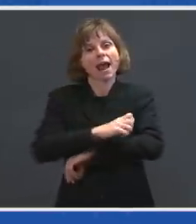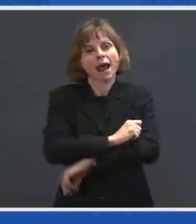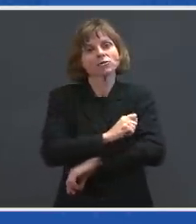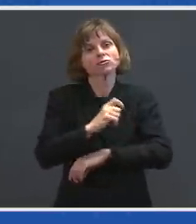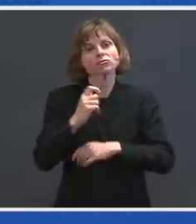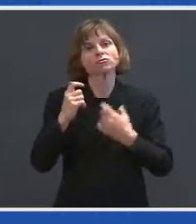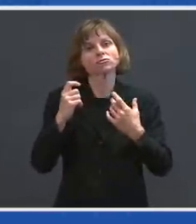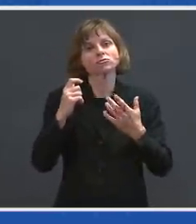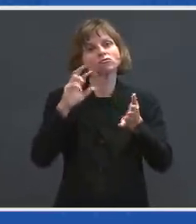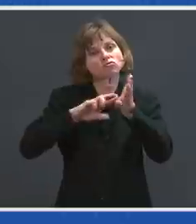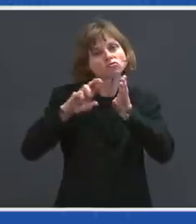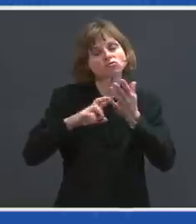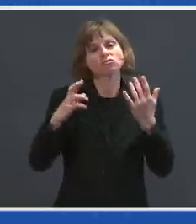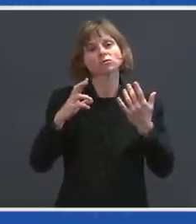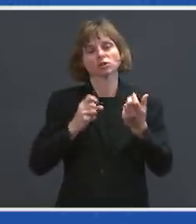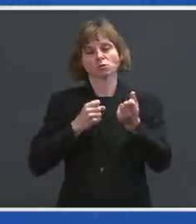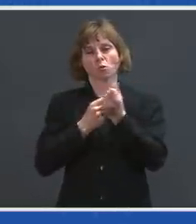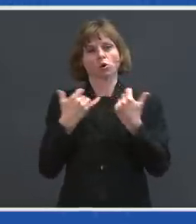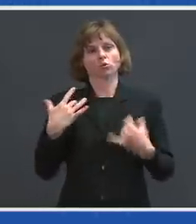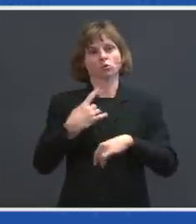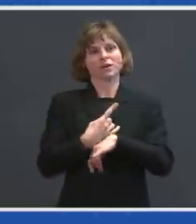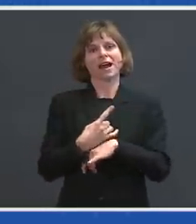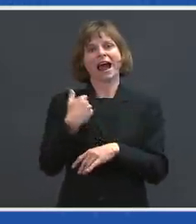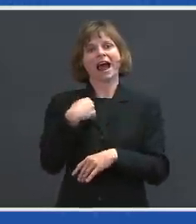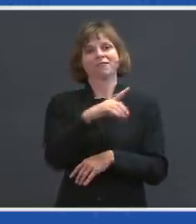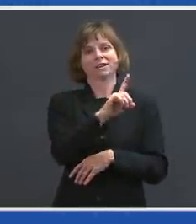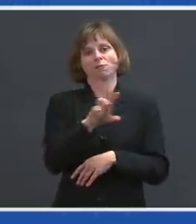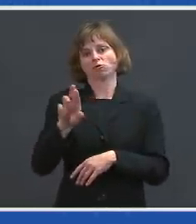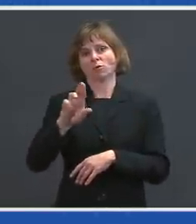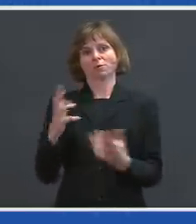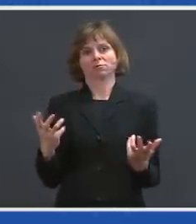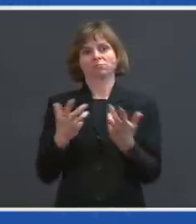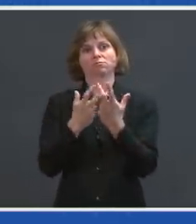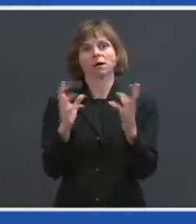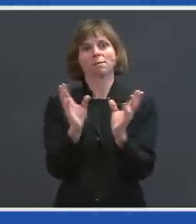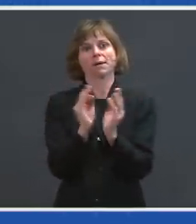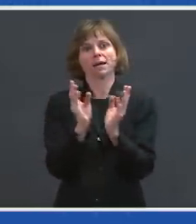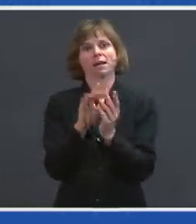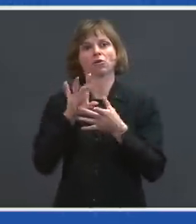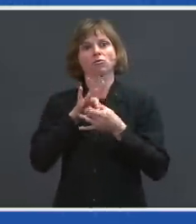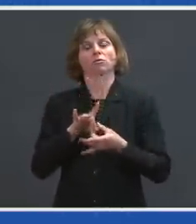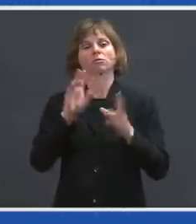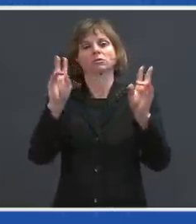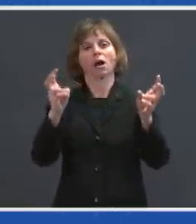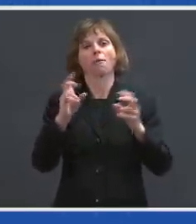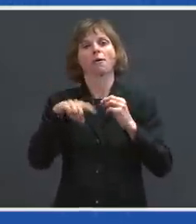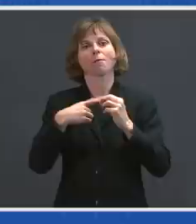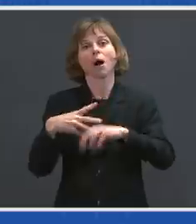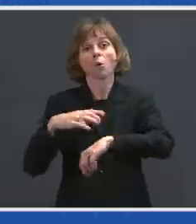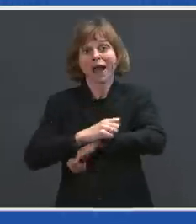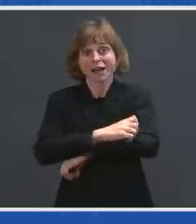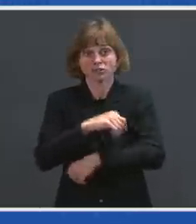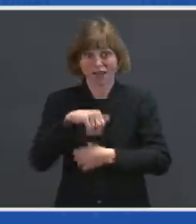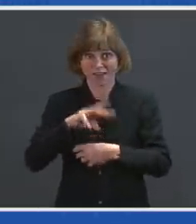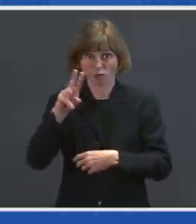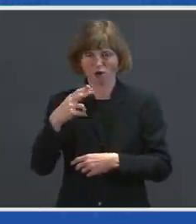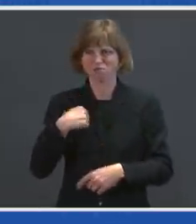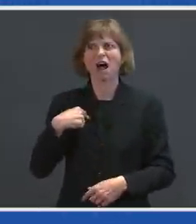by a bipartisan meeting on cancer at the White House. I've seen President Biden working behind the scenes,